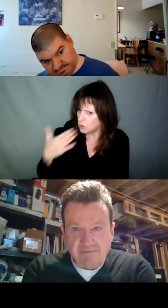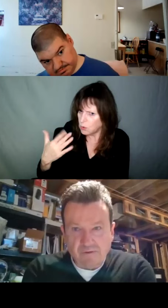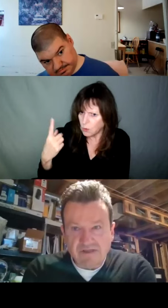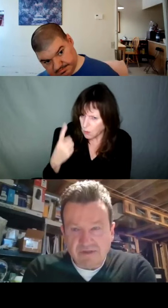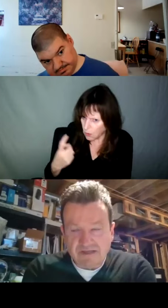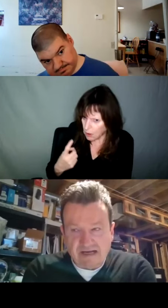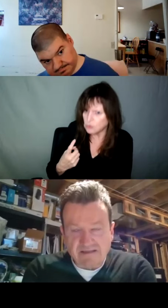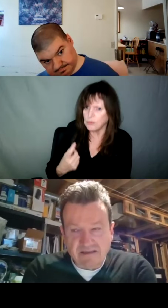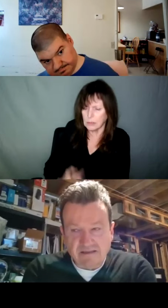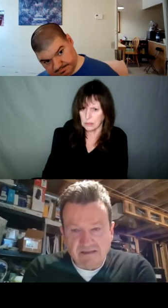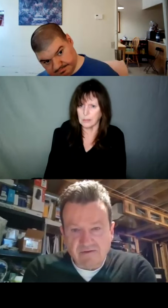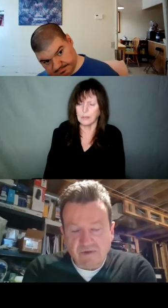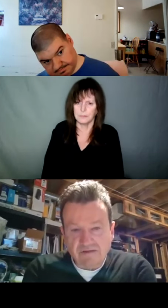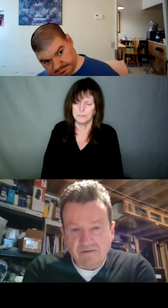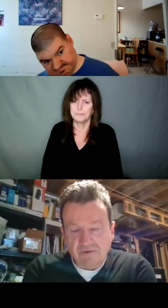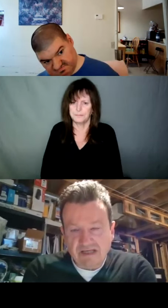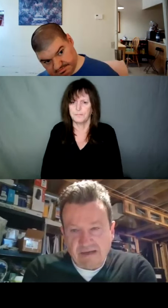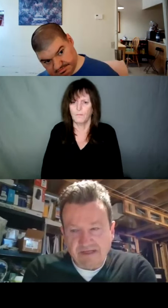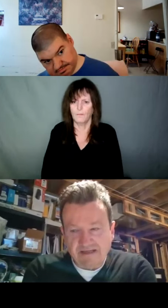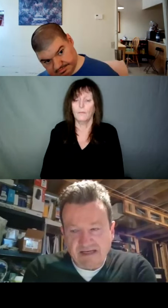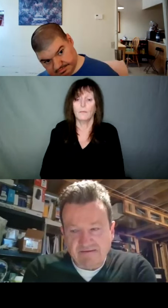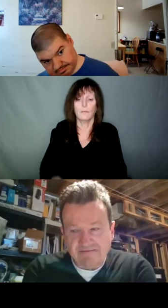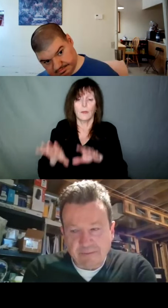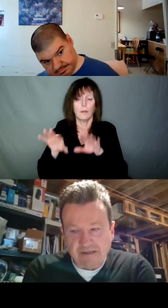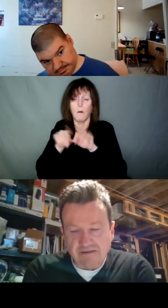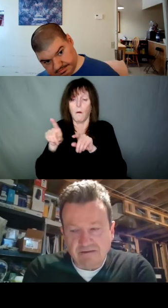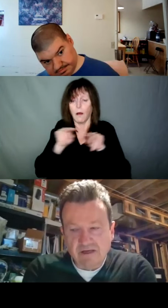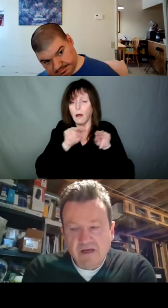» TIM VALYEAR: Great question.